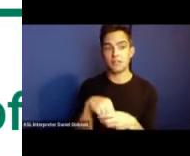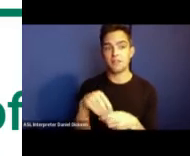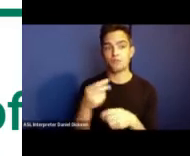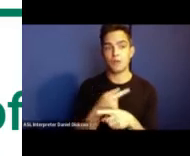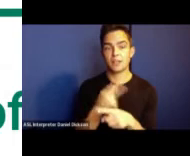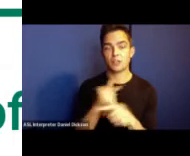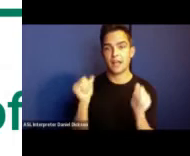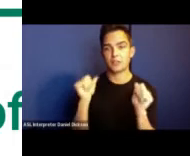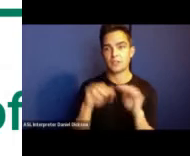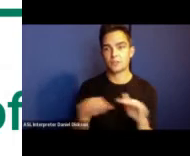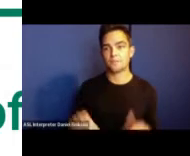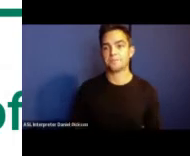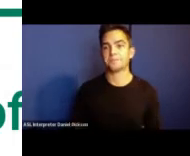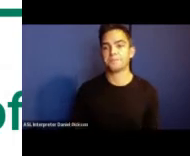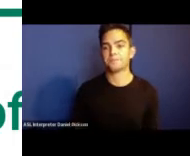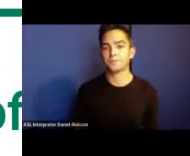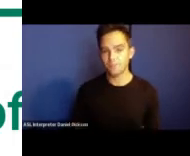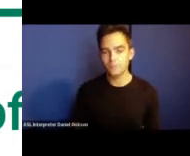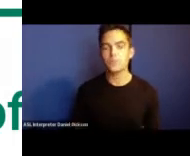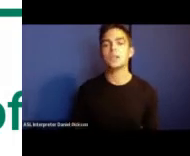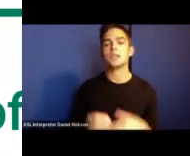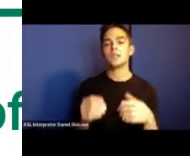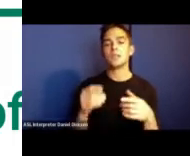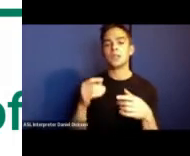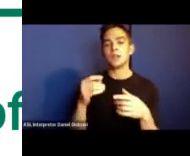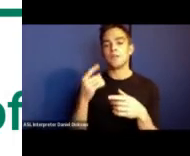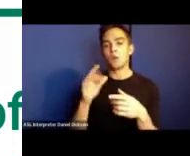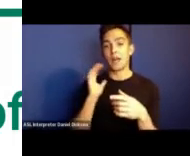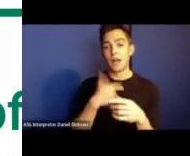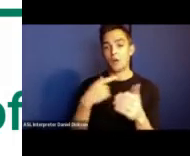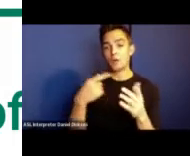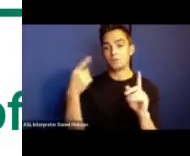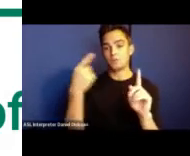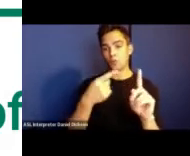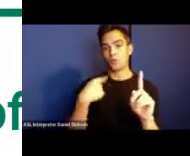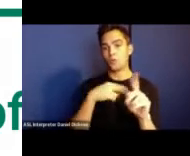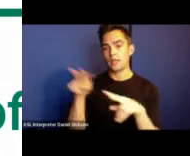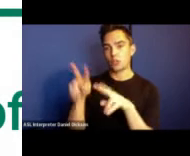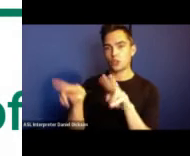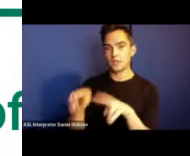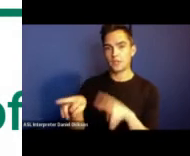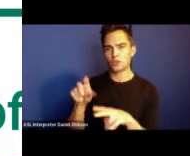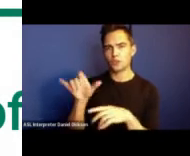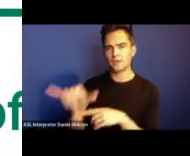regular exercise. And for our purposes, what we did is we took a look at surveys and other